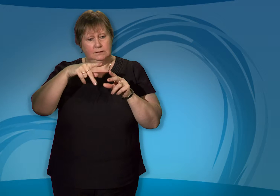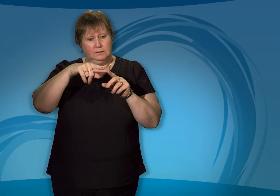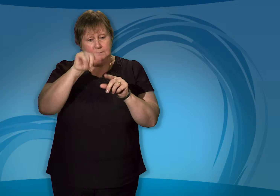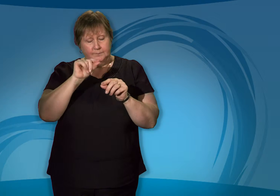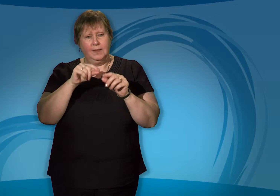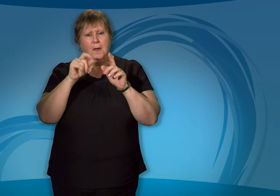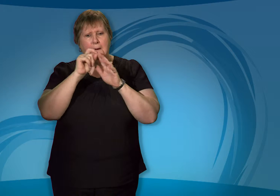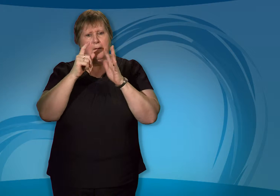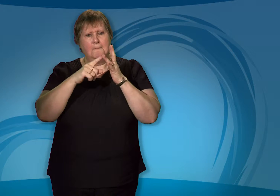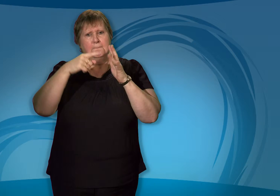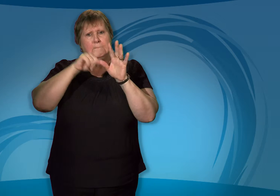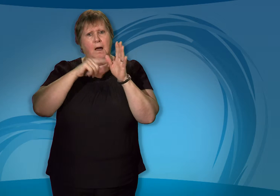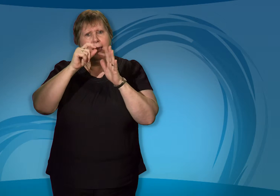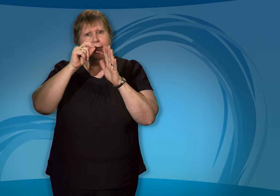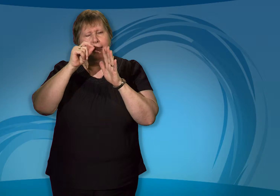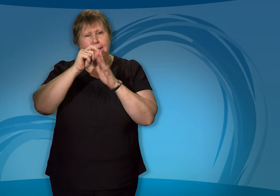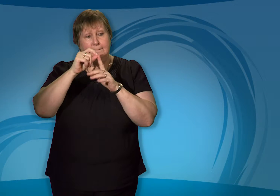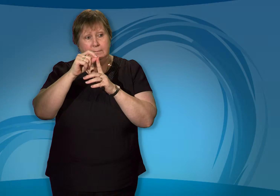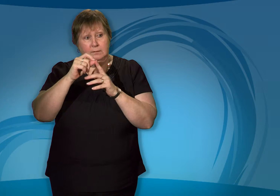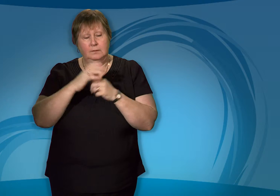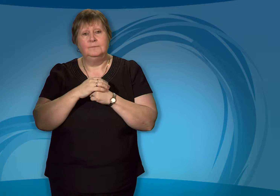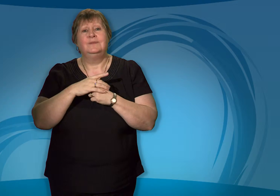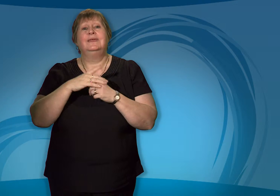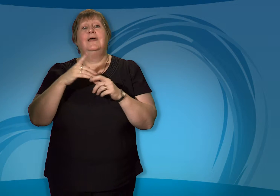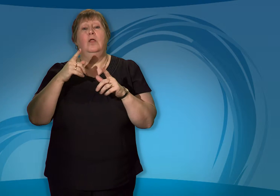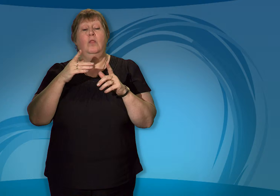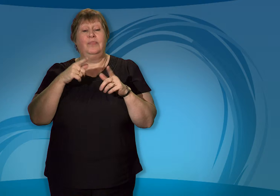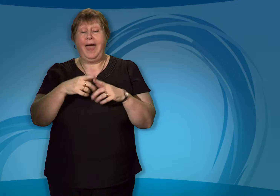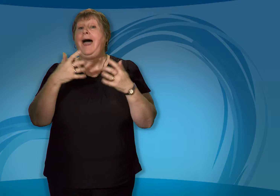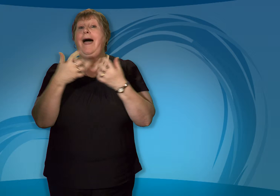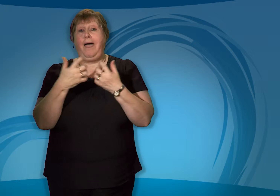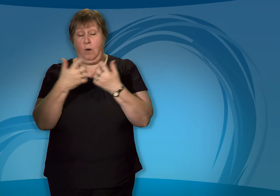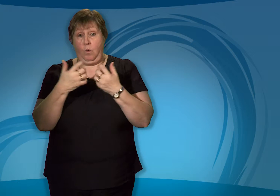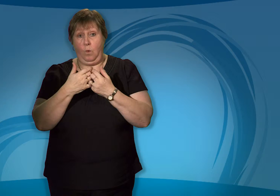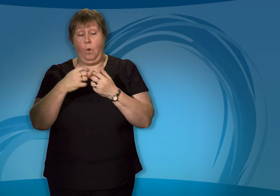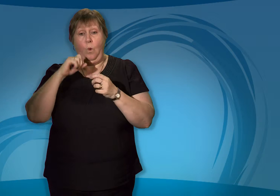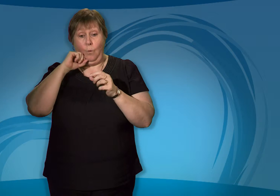We may need to remove a polyp (overgrowth of tissue) by diathermy.